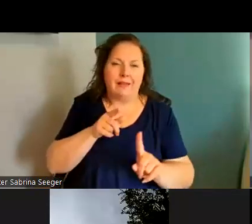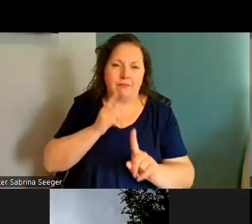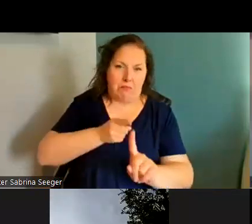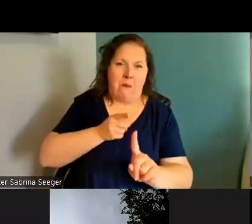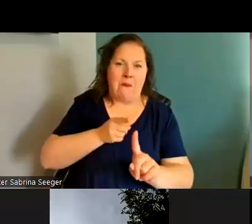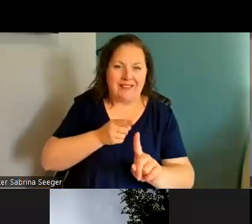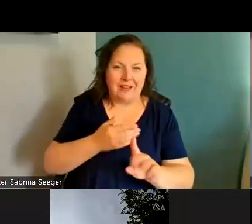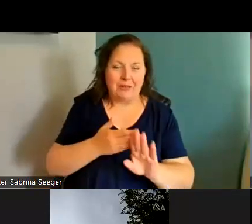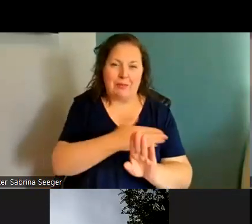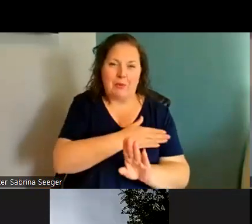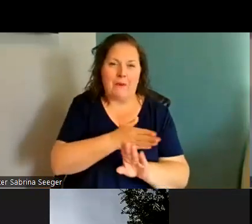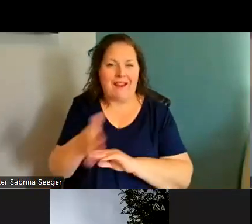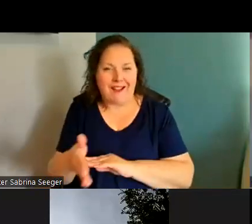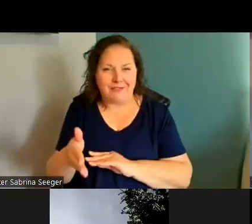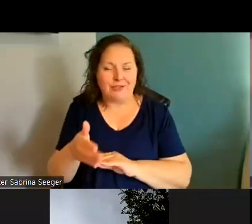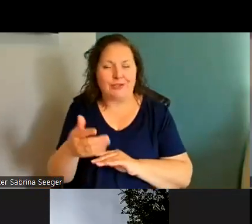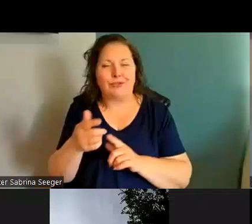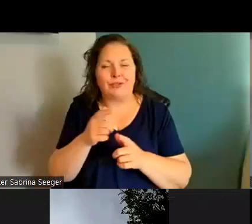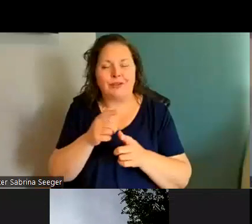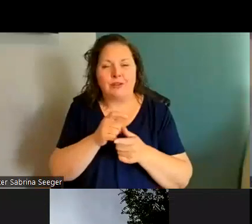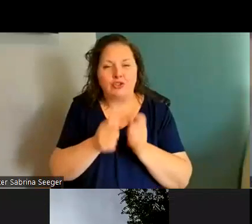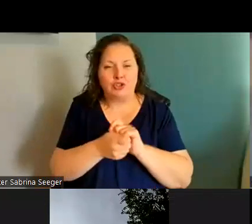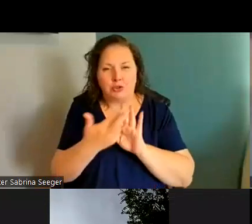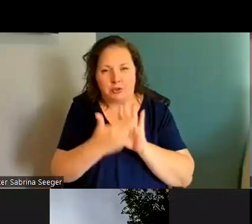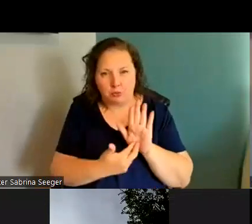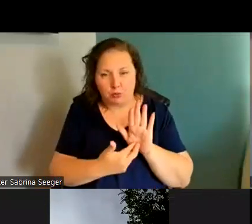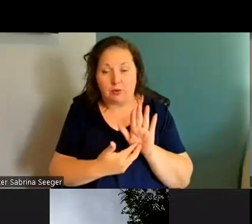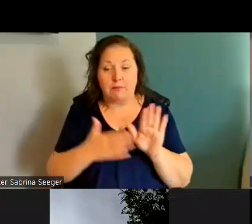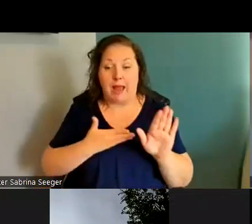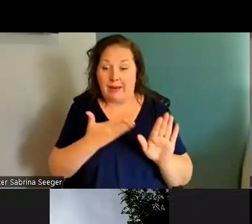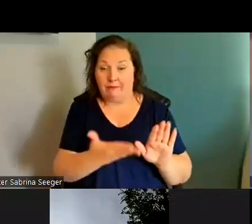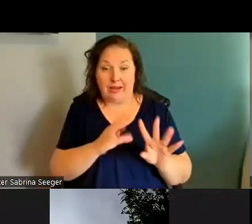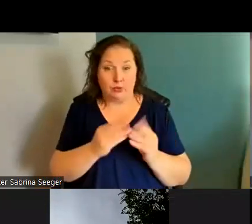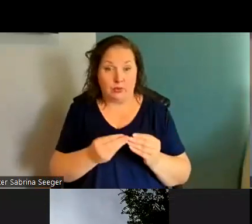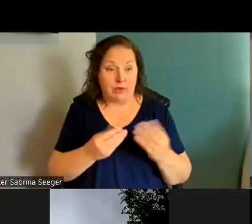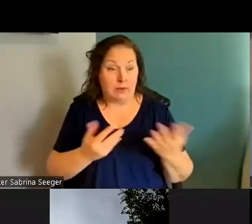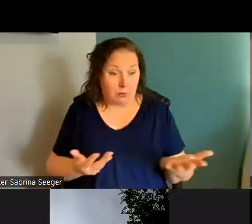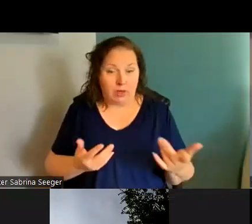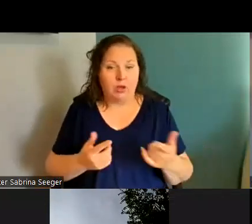before and after the rule change. My advice to this family would be, go back to the school and